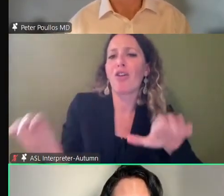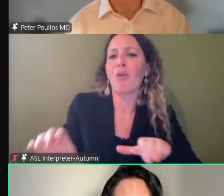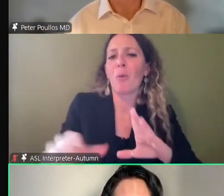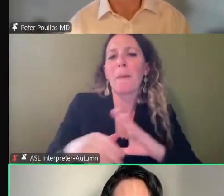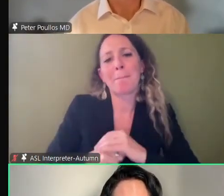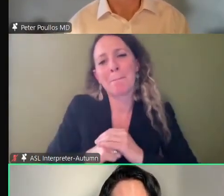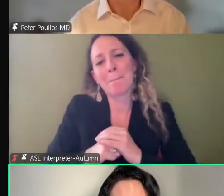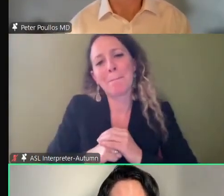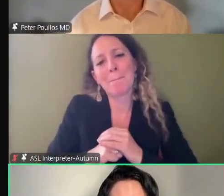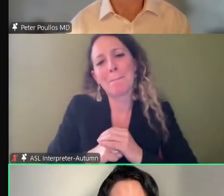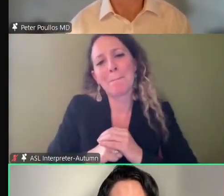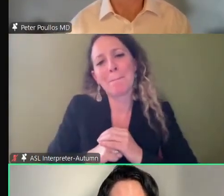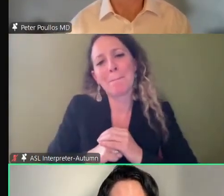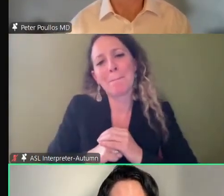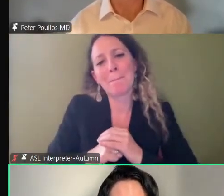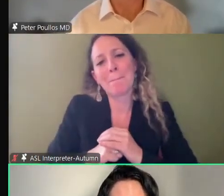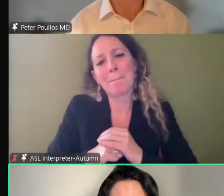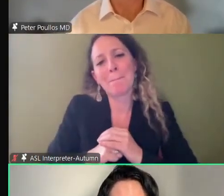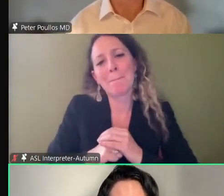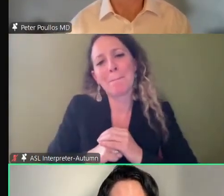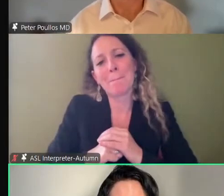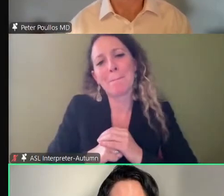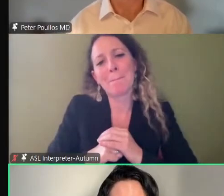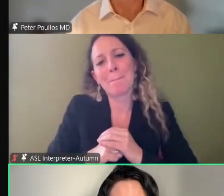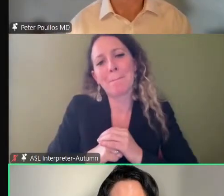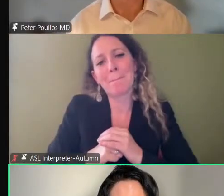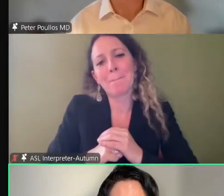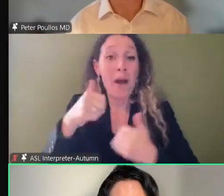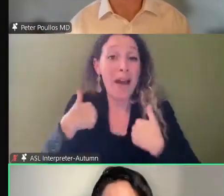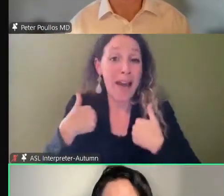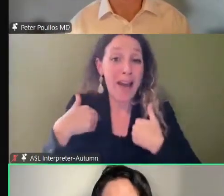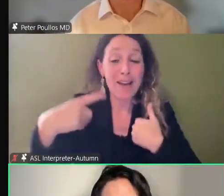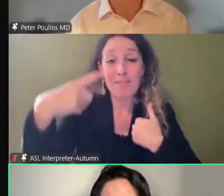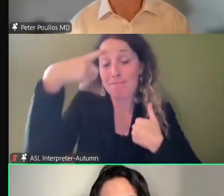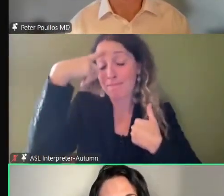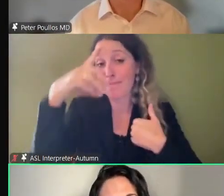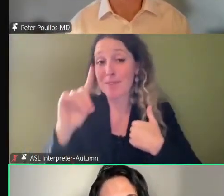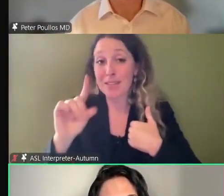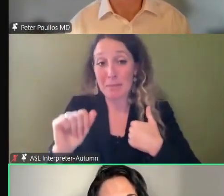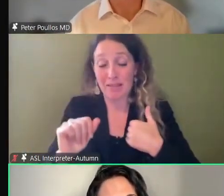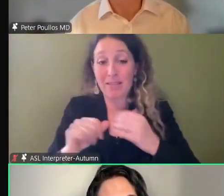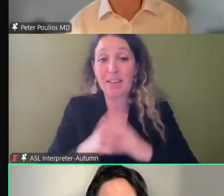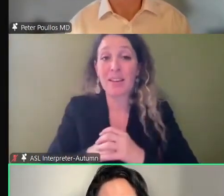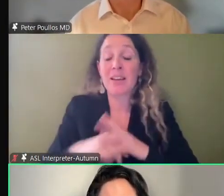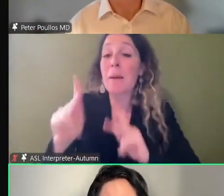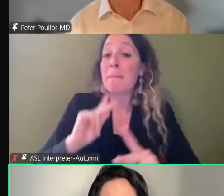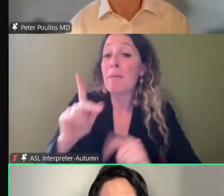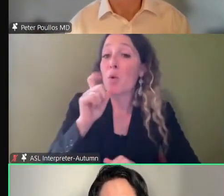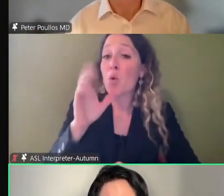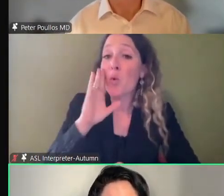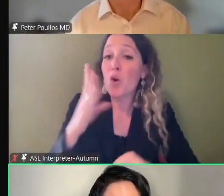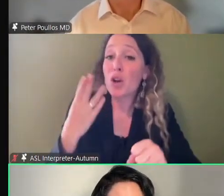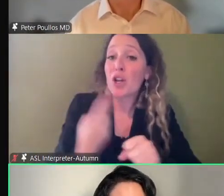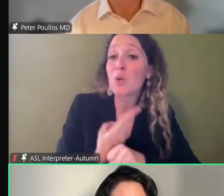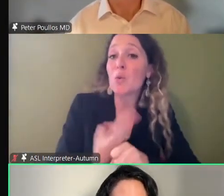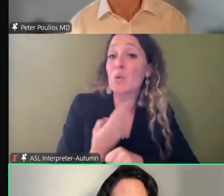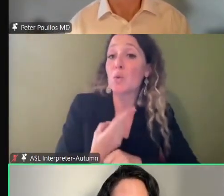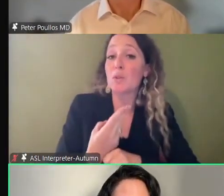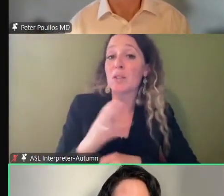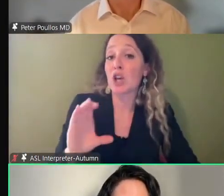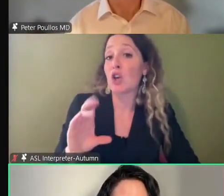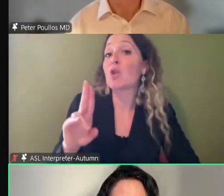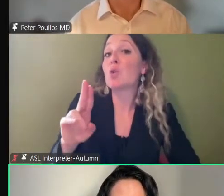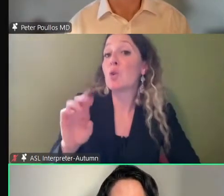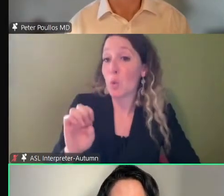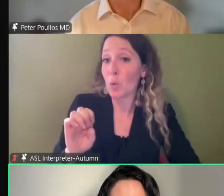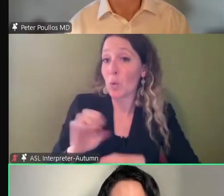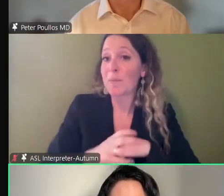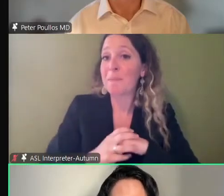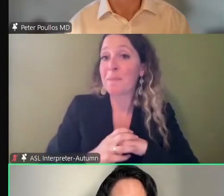persons who were. People who would use cues when they were in-person with their doctor.